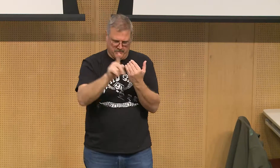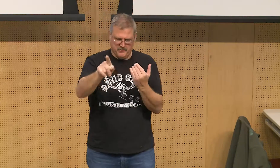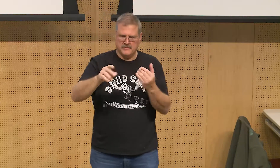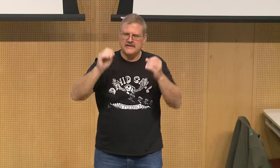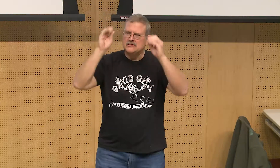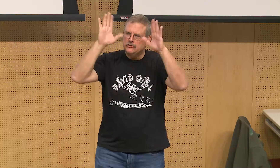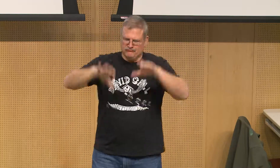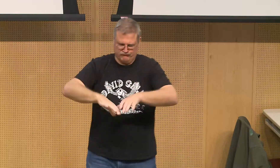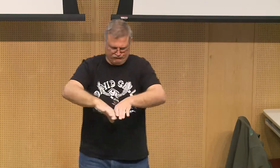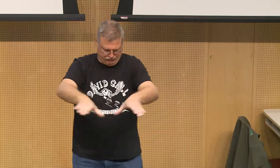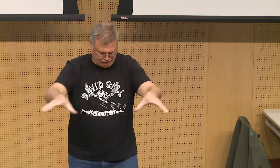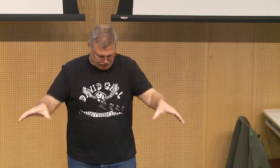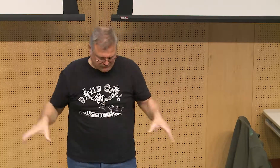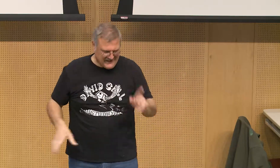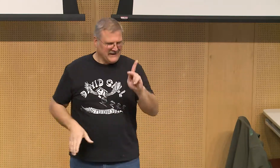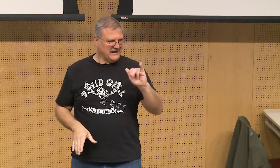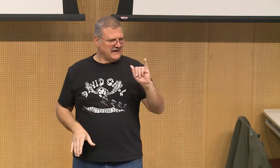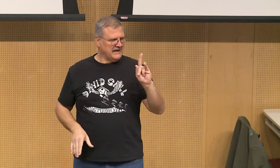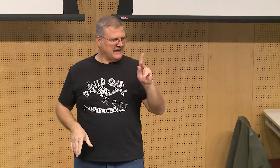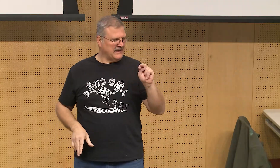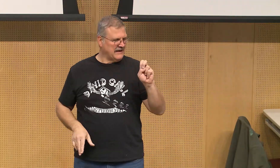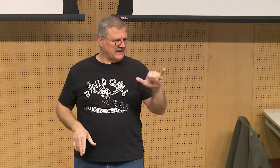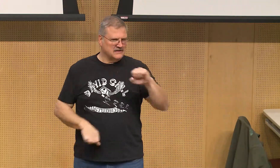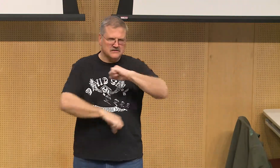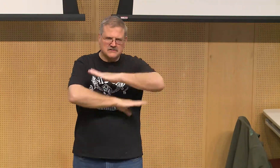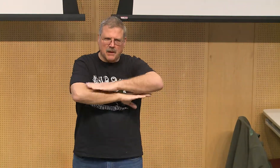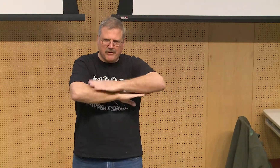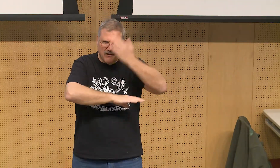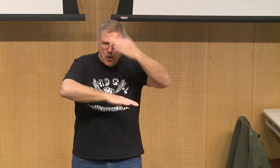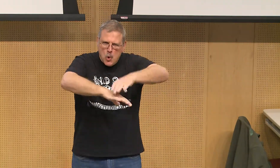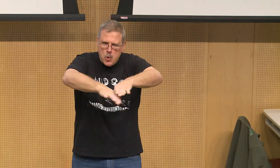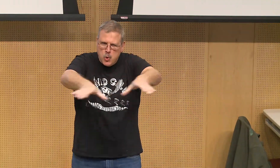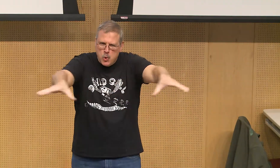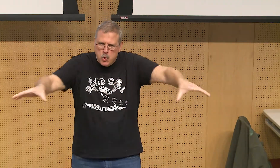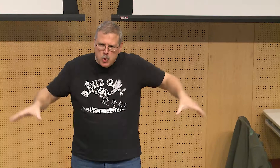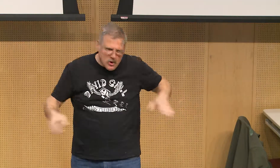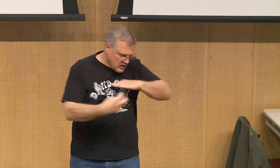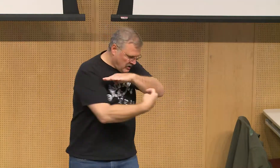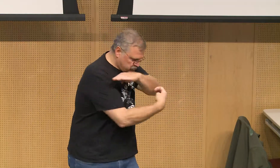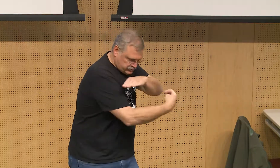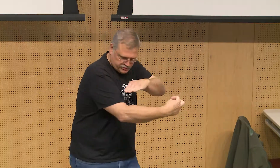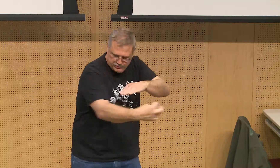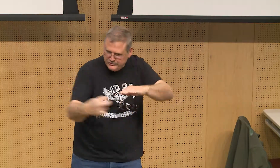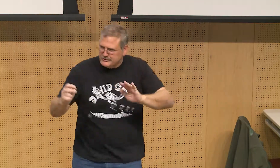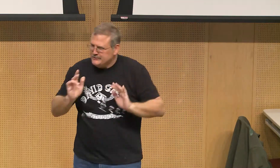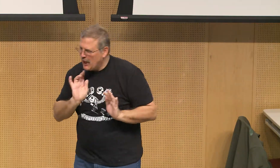It was an oral program. Students were sitting in the "U" shape